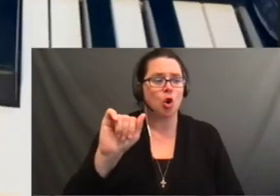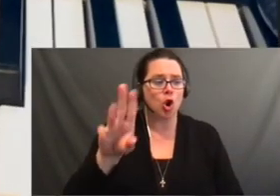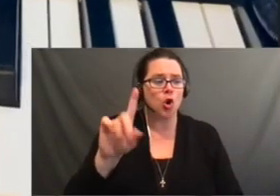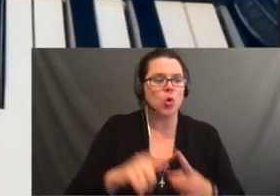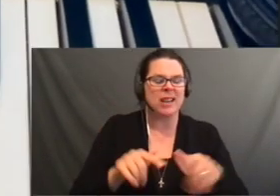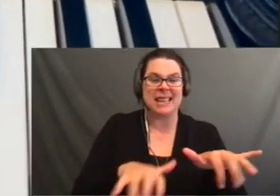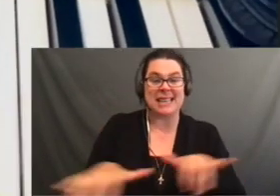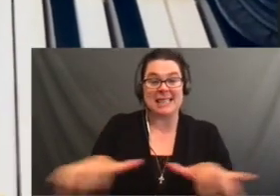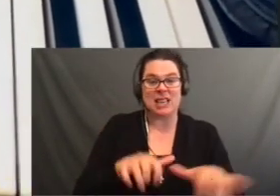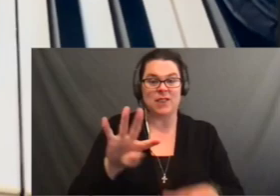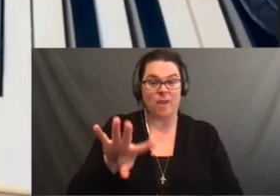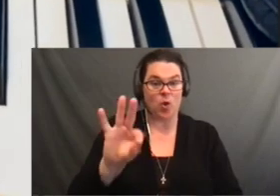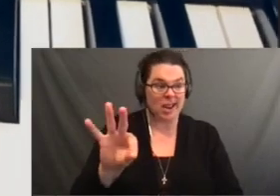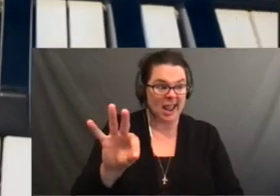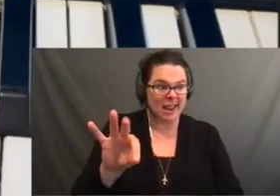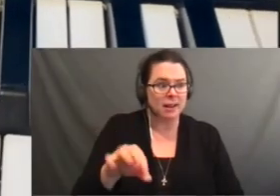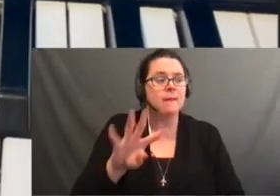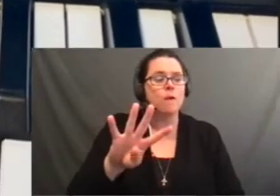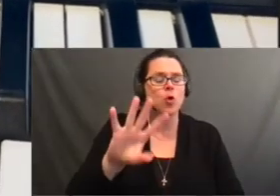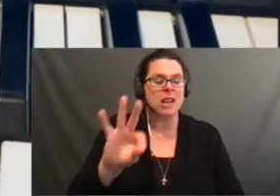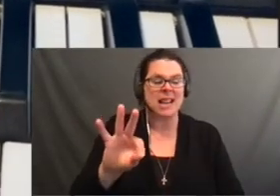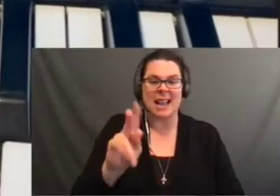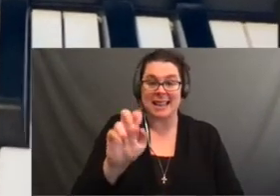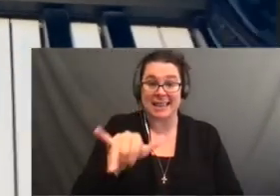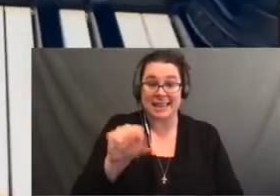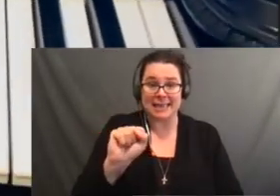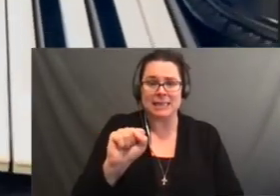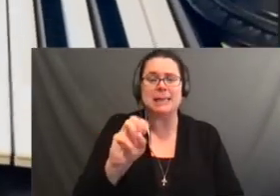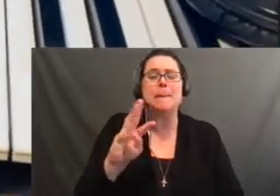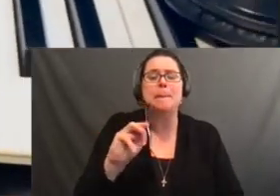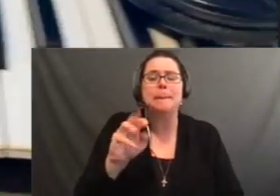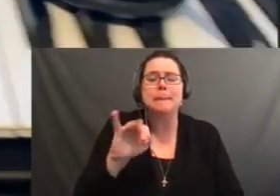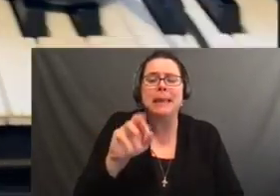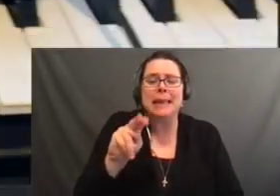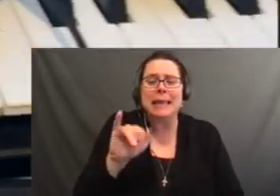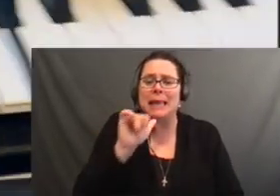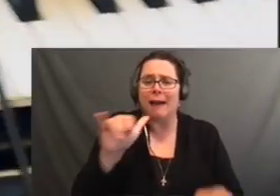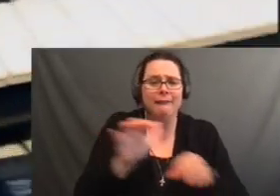This is a Keystation 49. It's 49 keys. It's a mini keyboard.